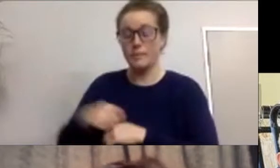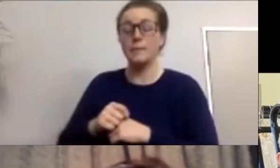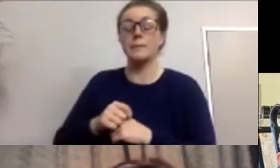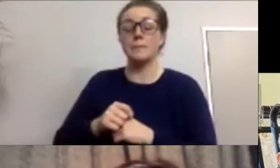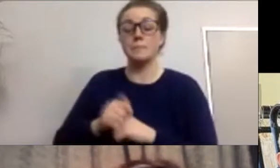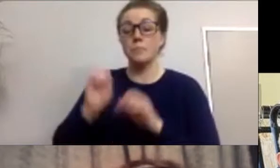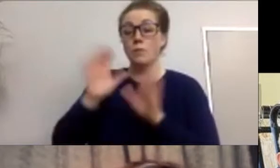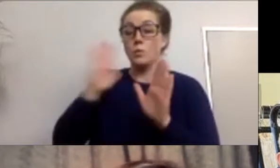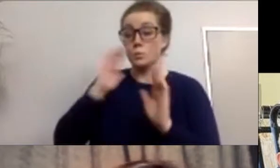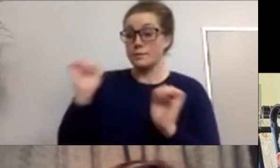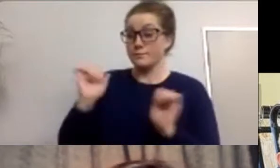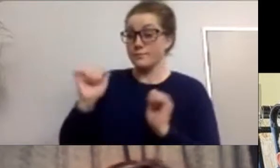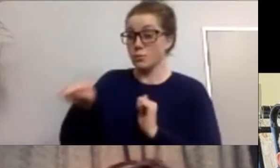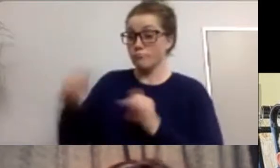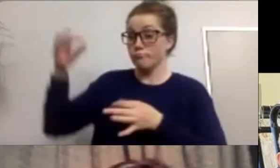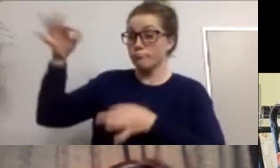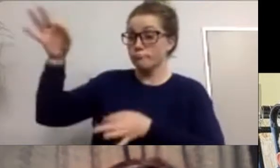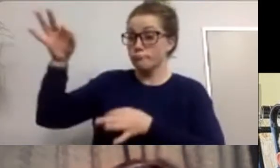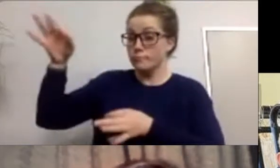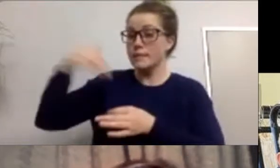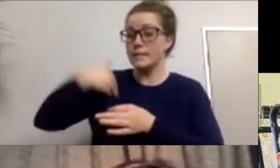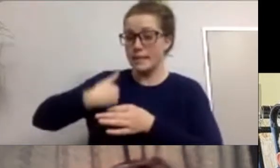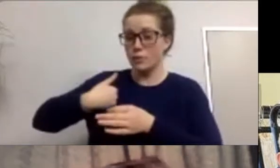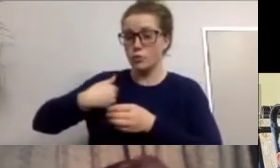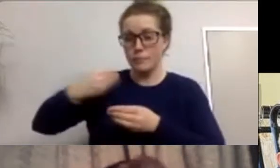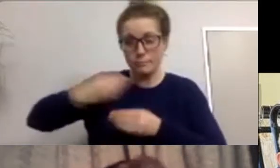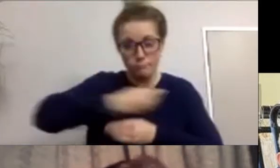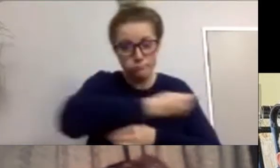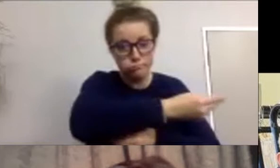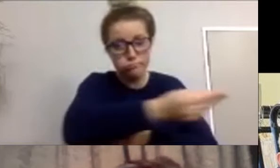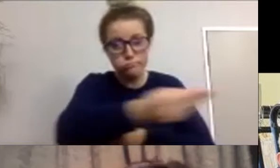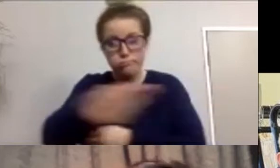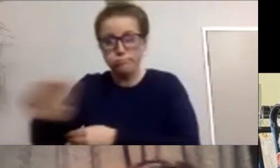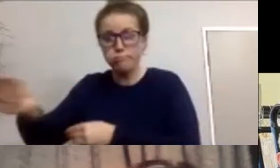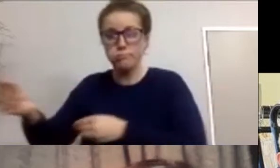that the document had to be circulated to the organisation, we got it analyzed by all